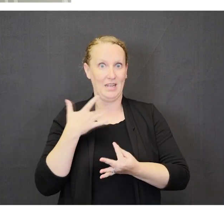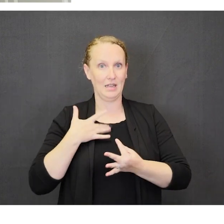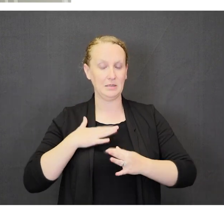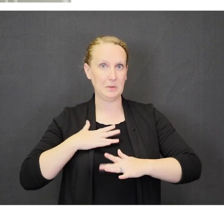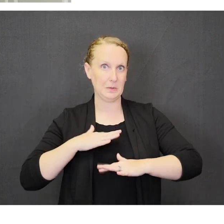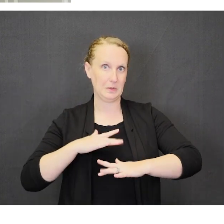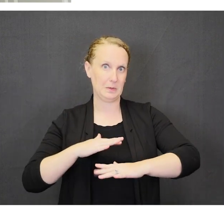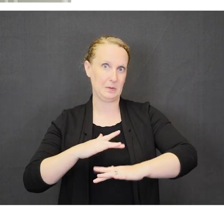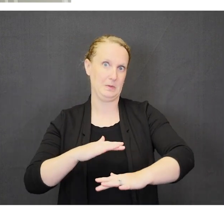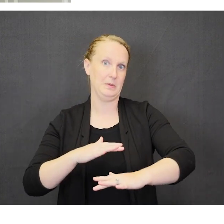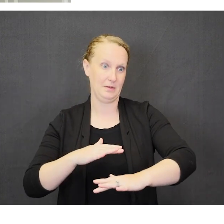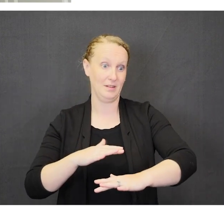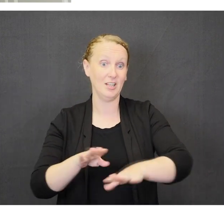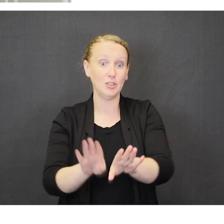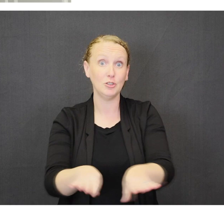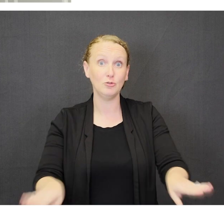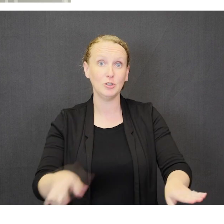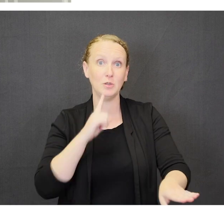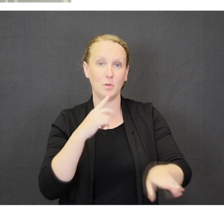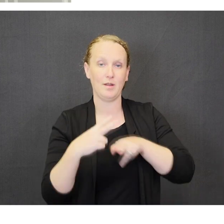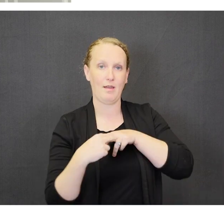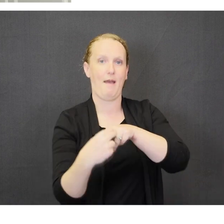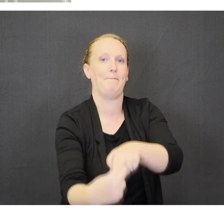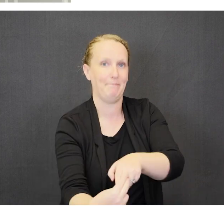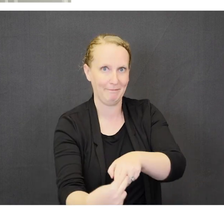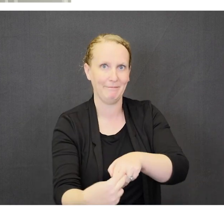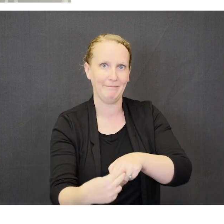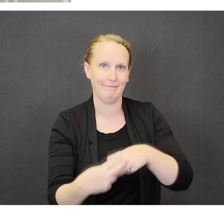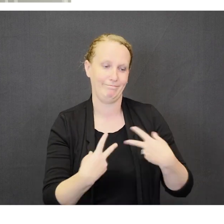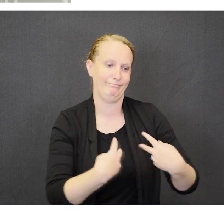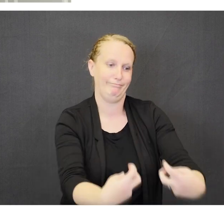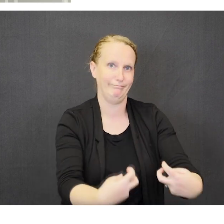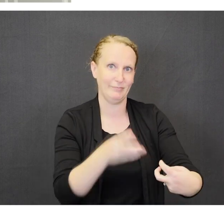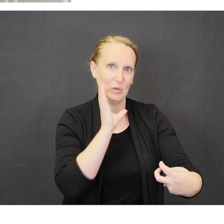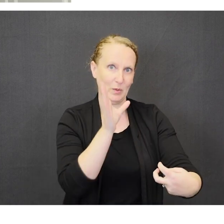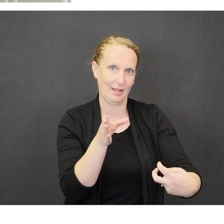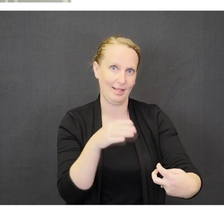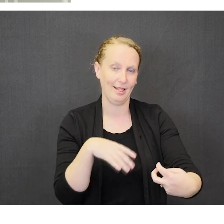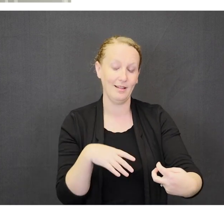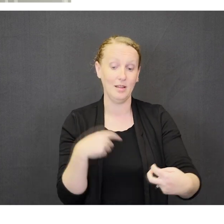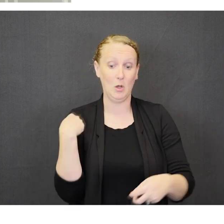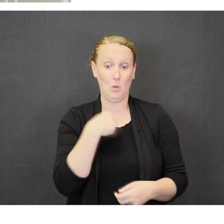in order to do that we need to be honest about our own internal experience and